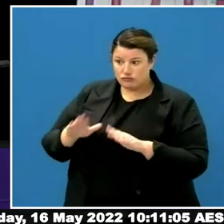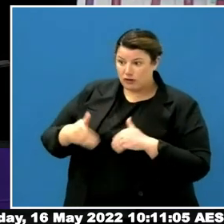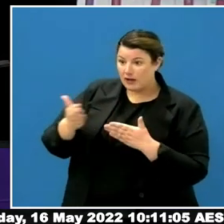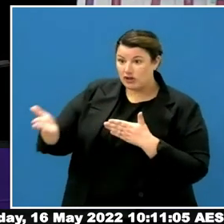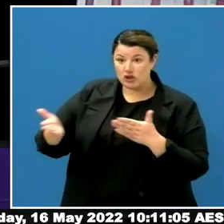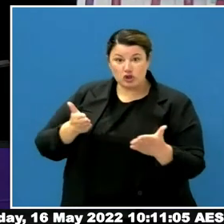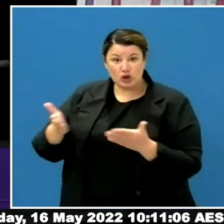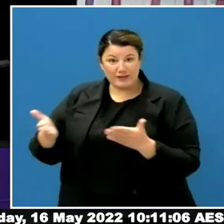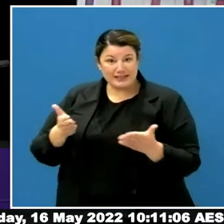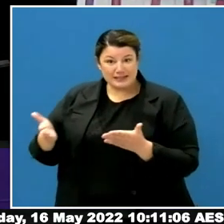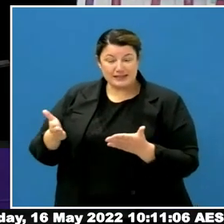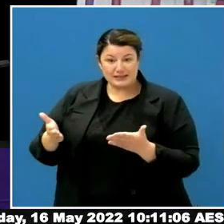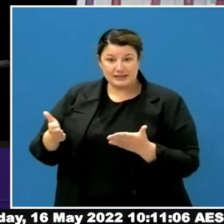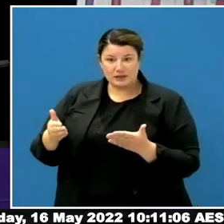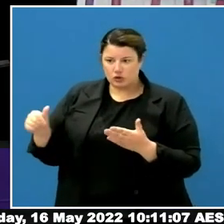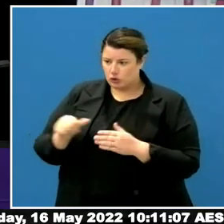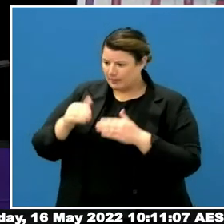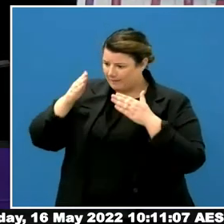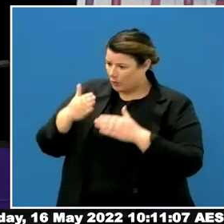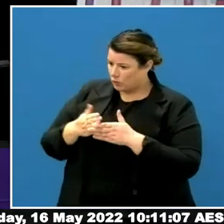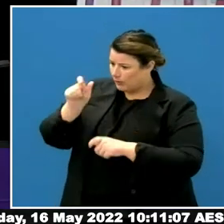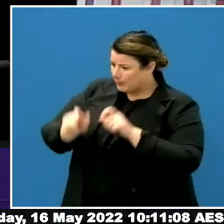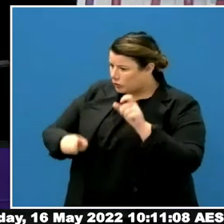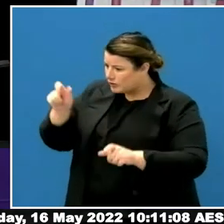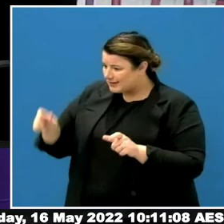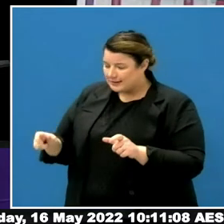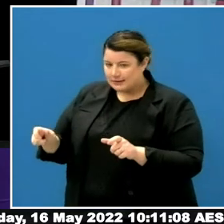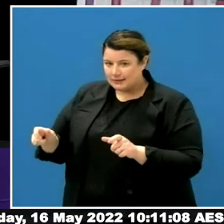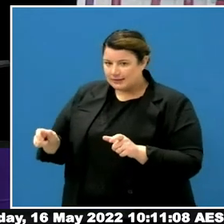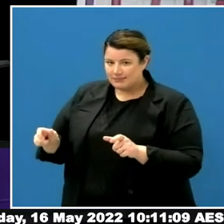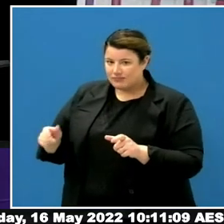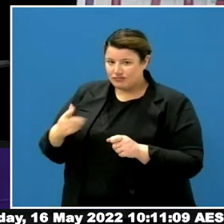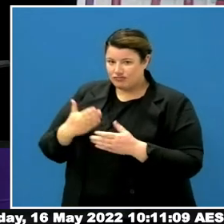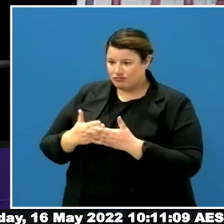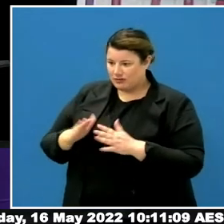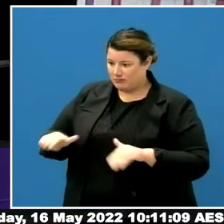that are meant to be person-centred, providing those services on a commercial